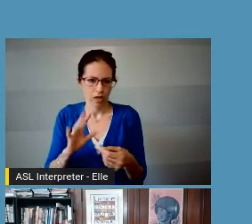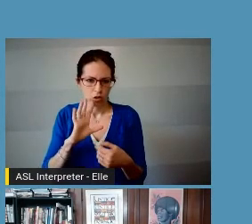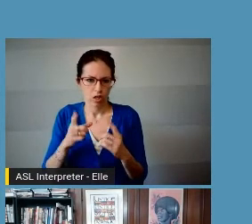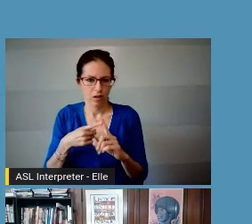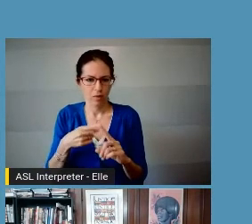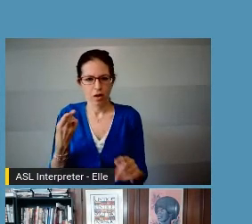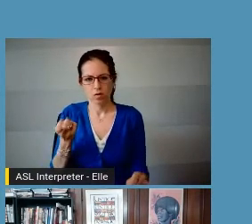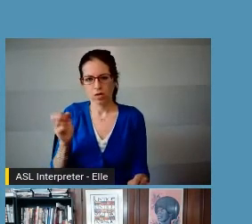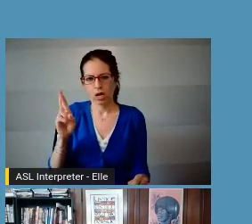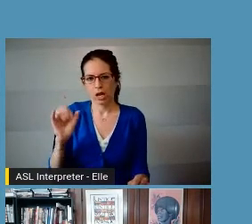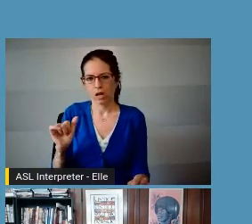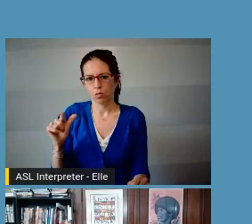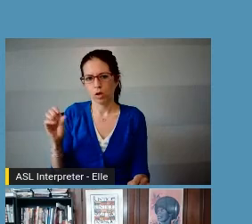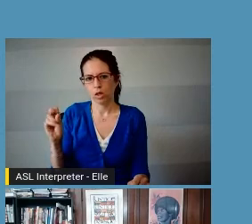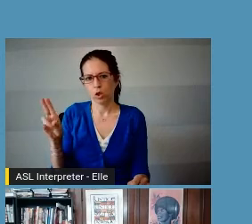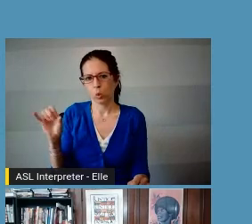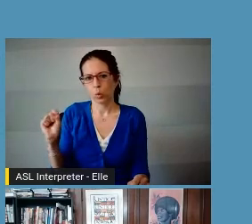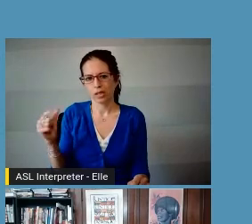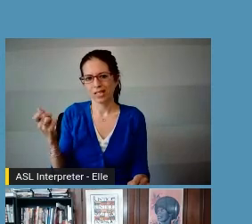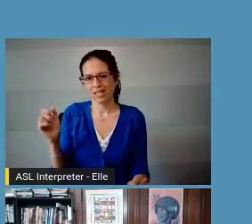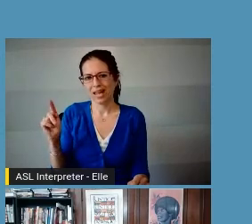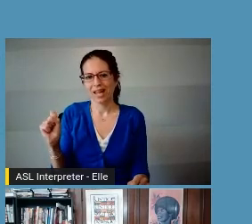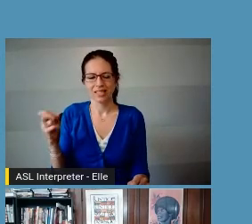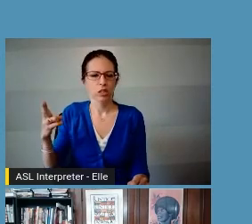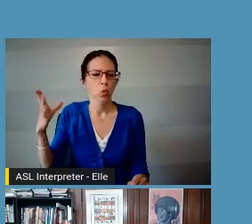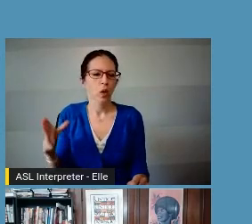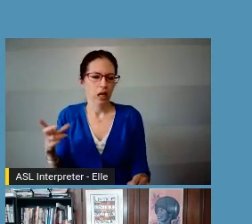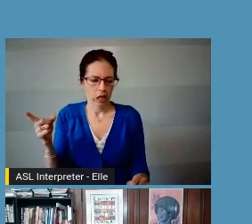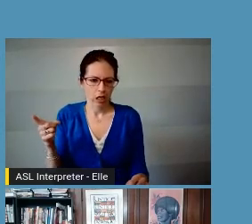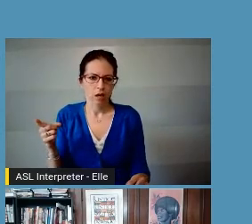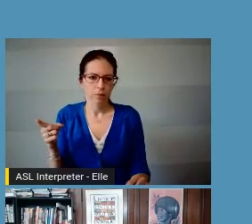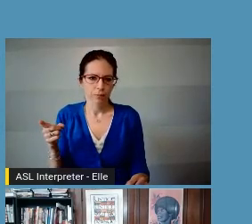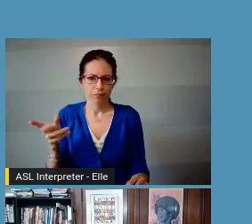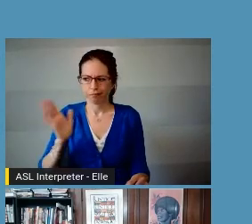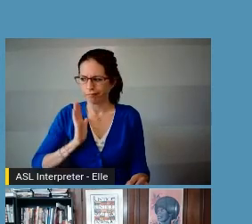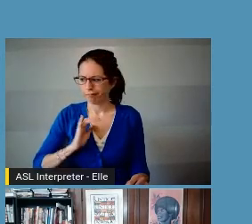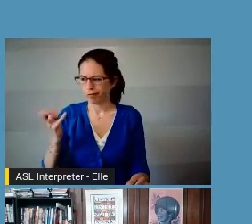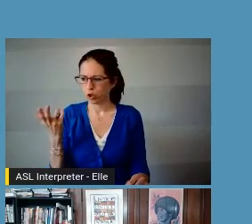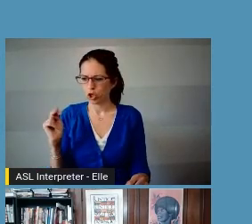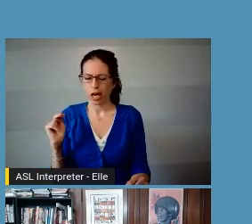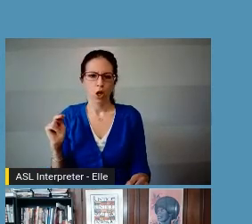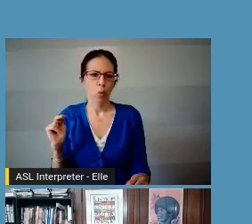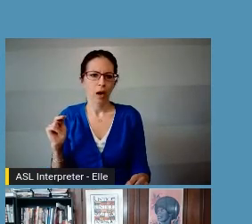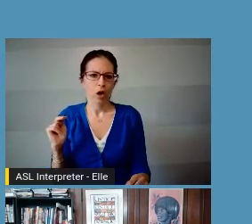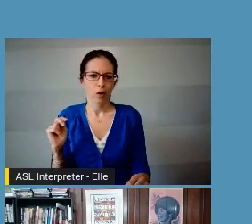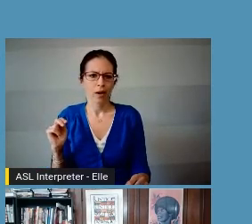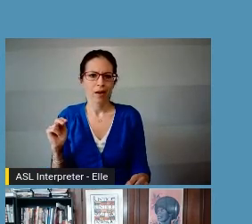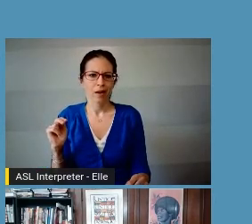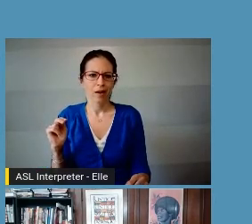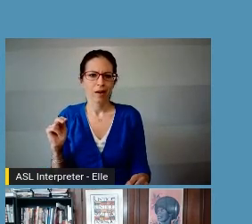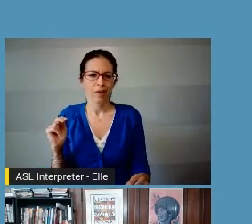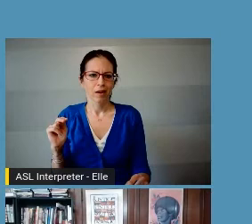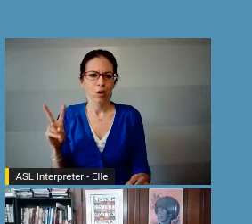or current contemporary historian back in January 1914 people were still arguing about